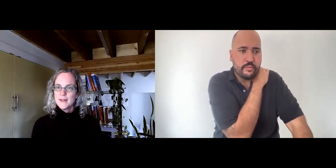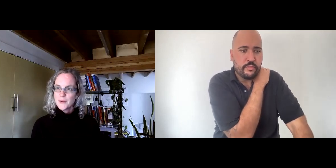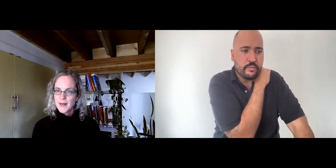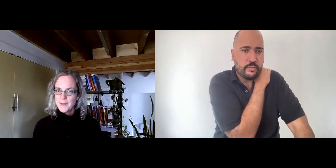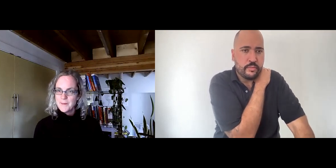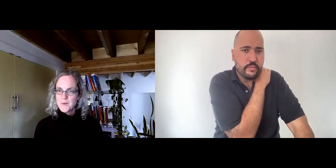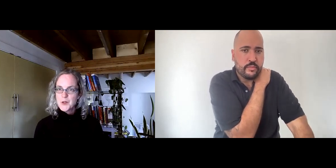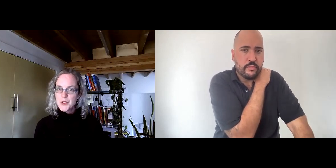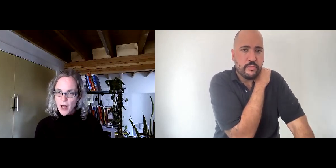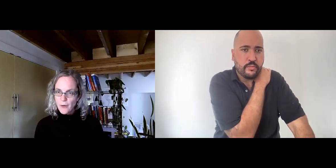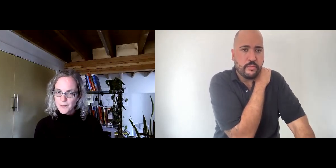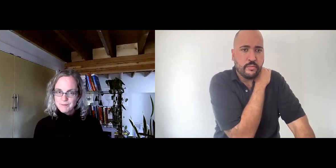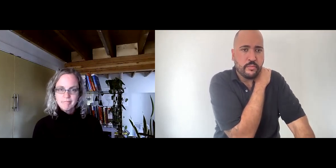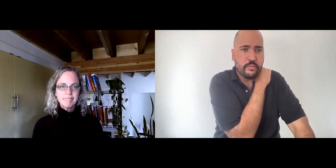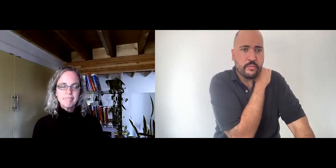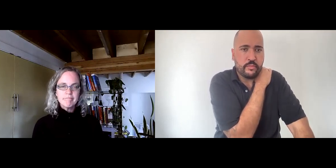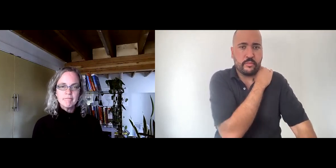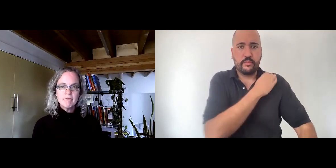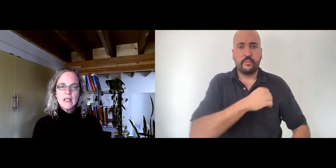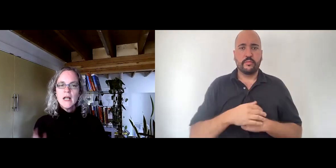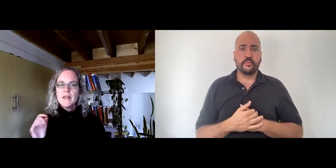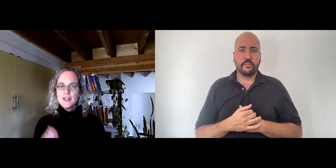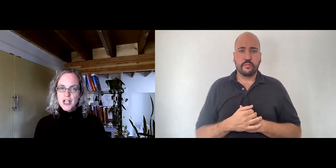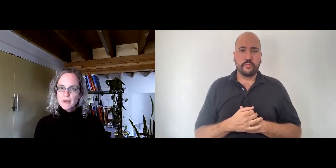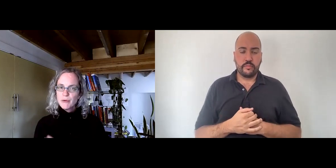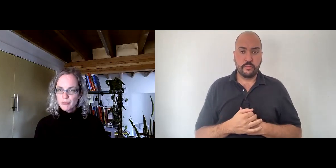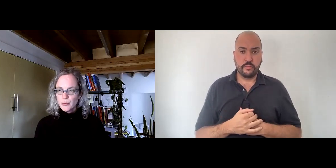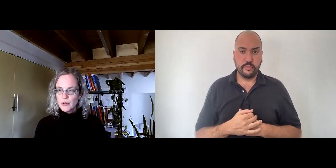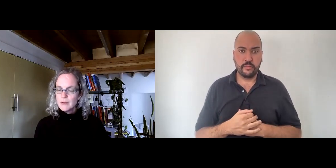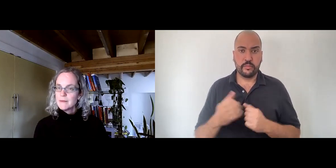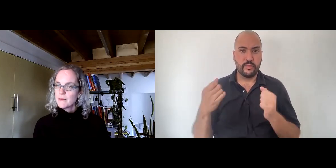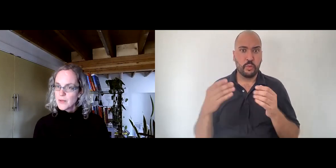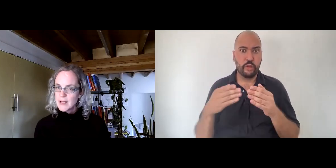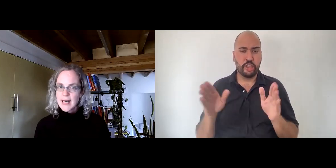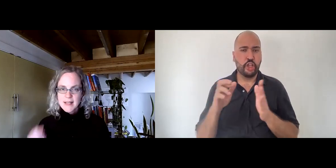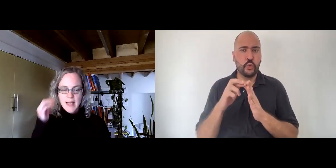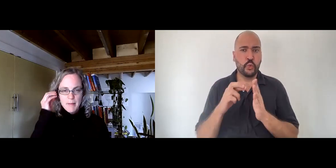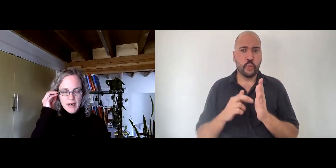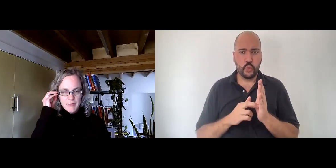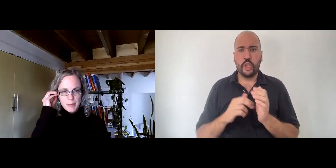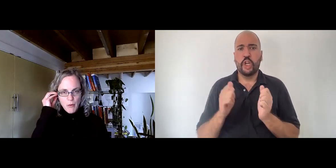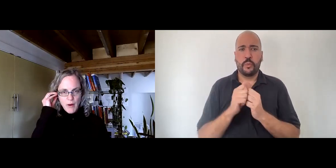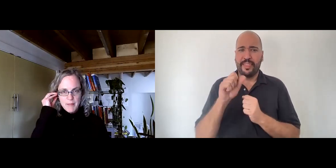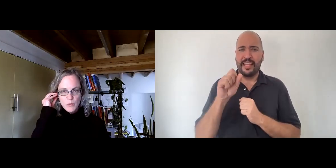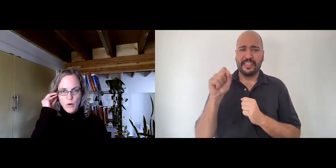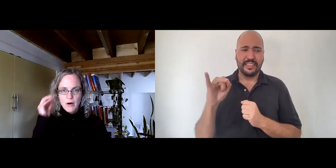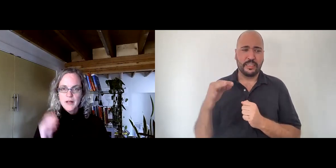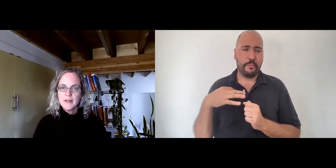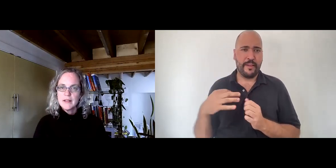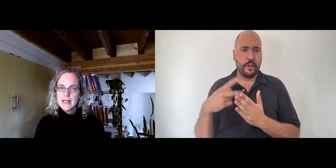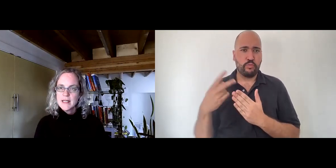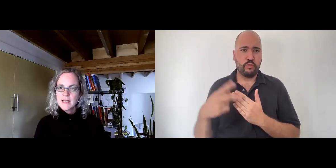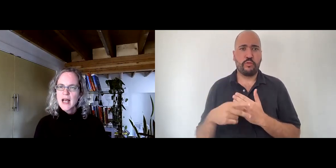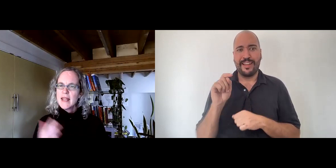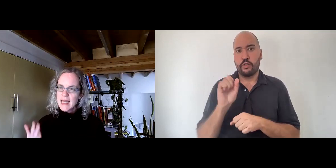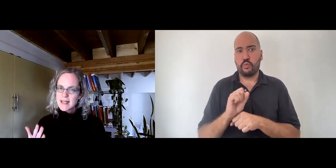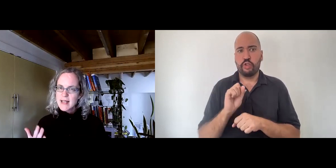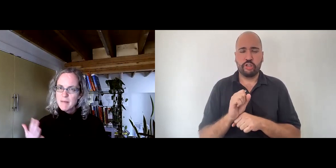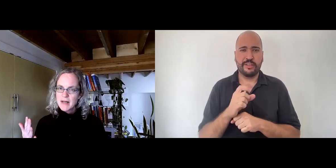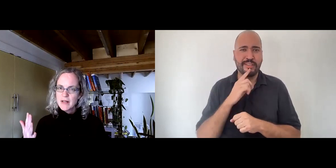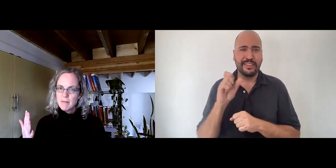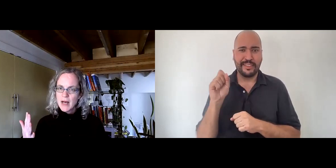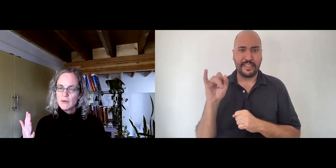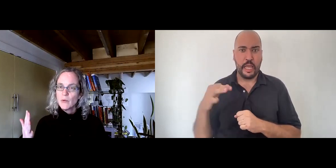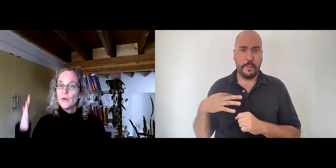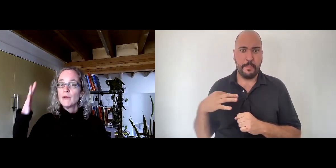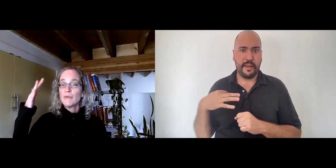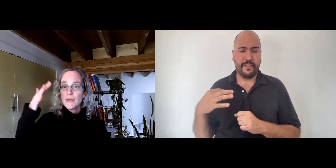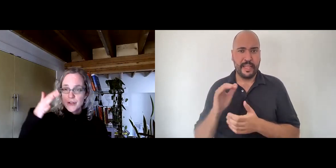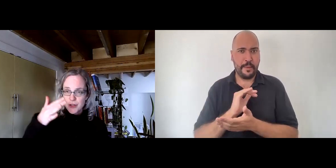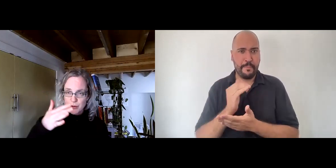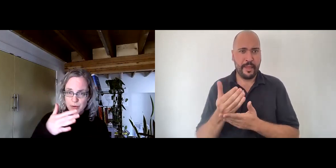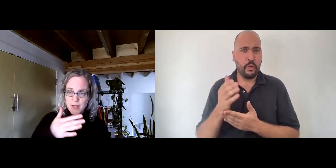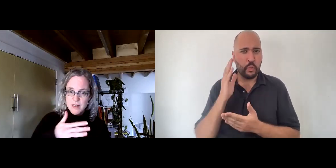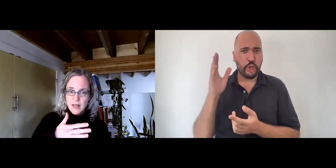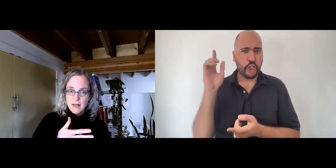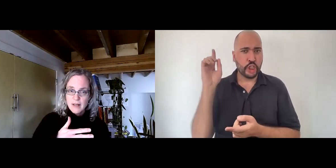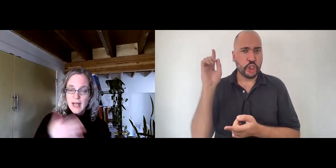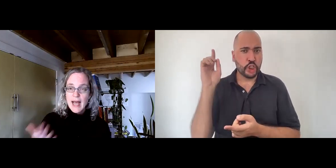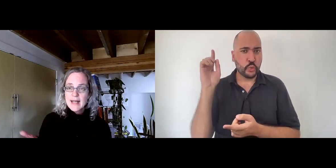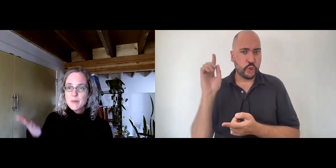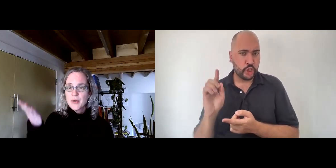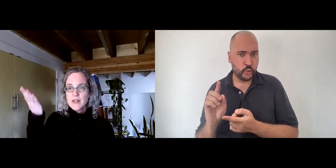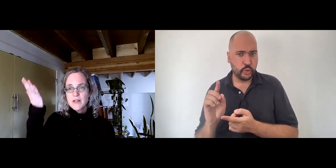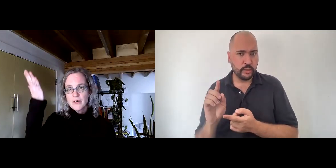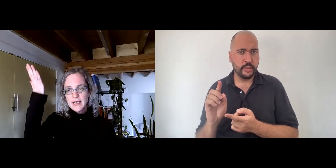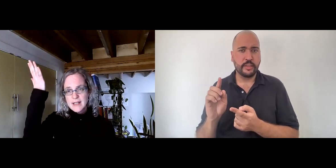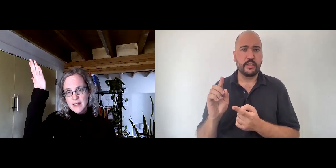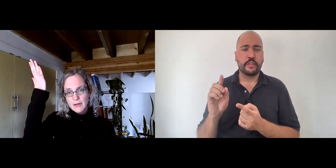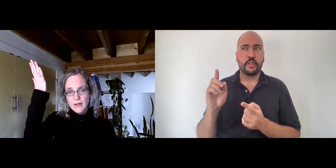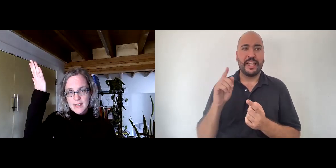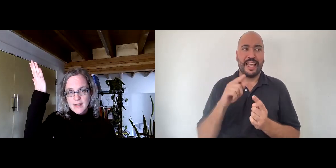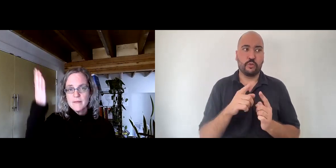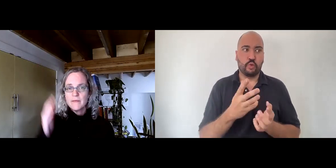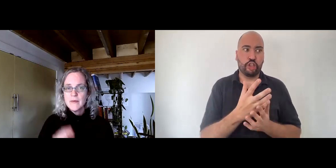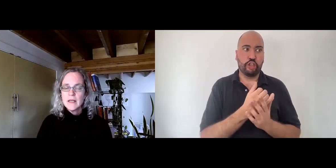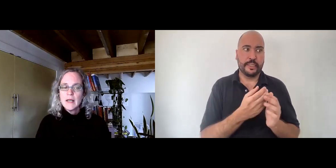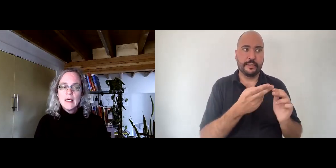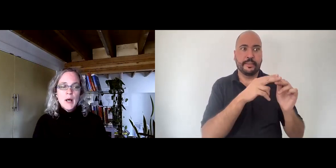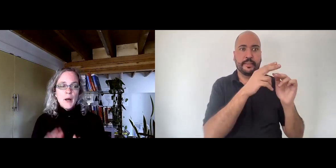Okay. So the general rule with the SSI benefit programming work is the SSI benefit amount will reduce as a person's earnings increase.